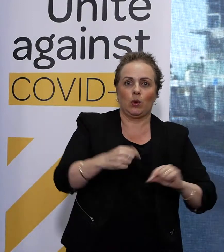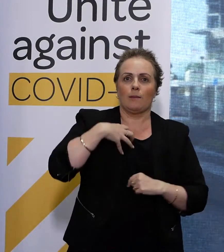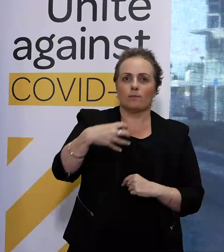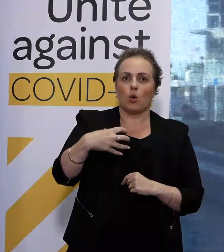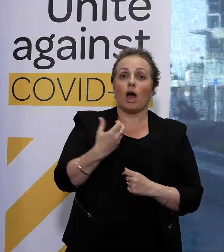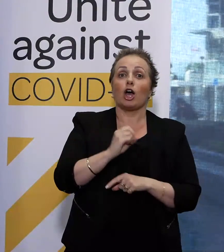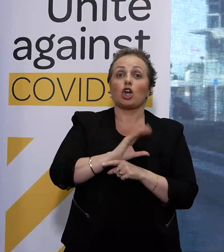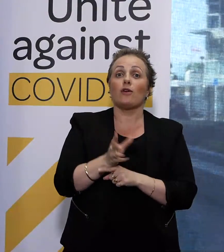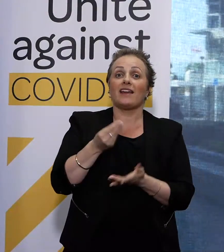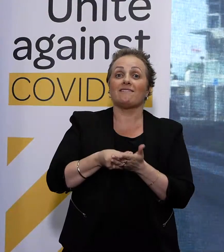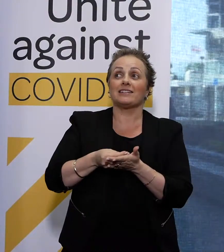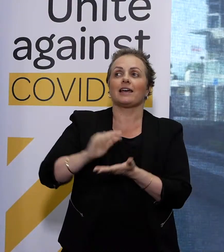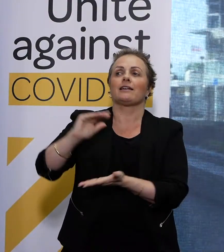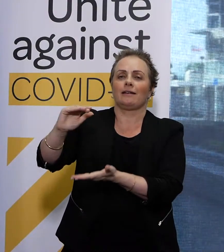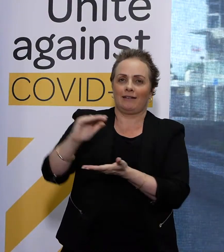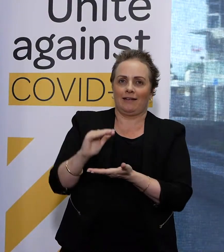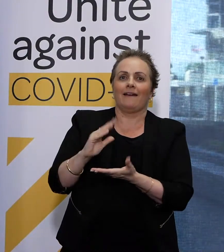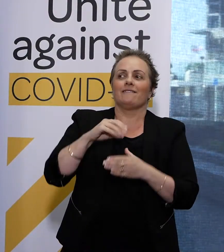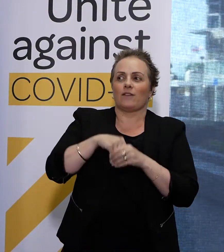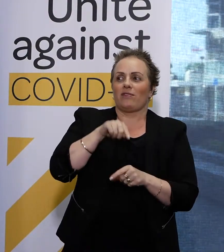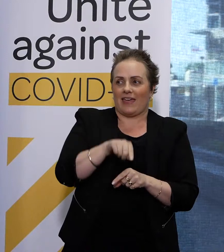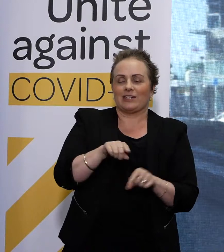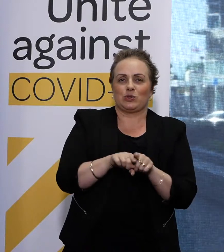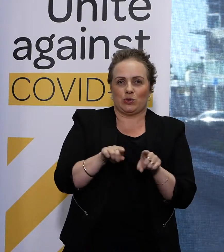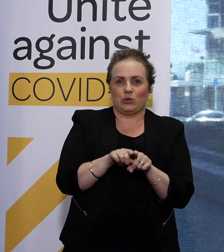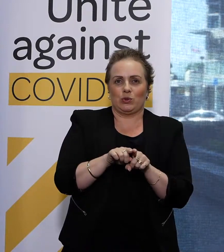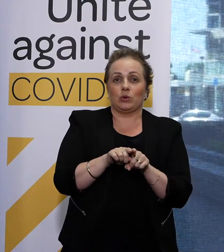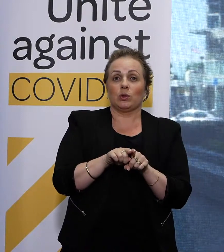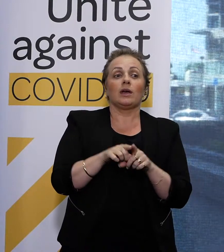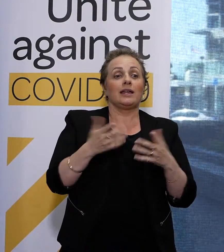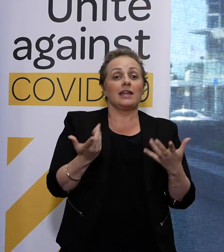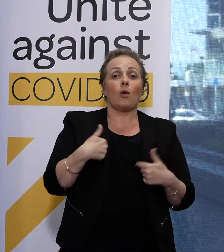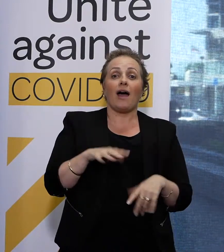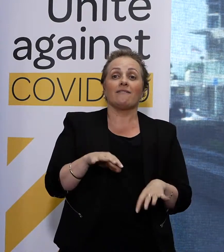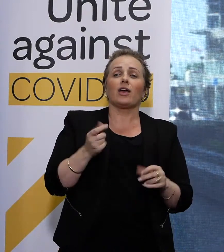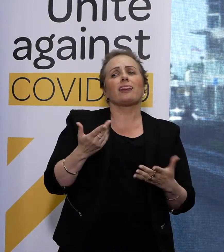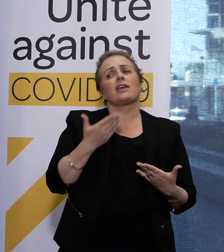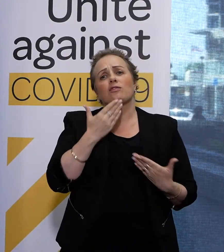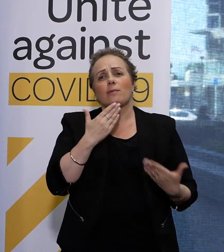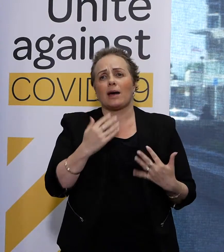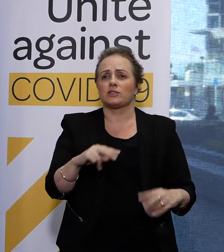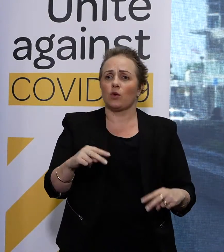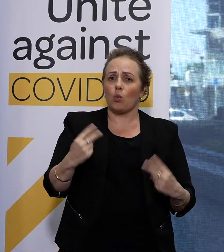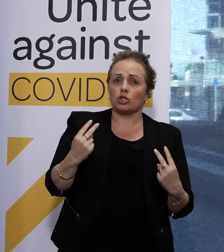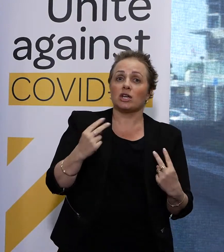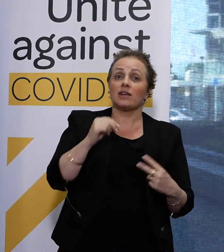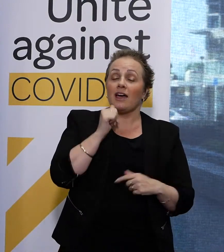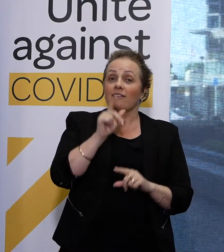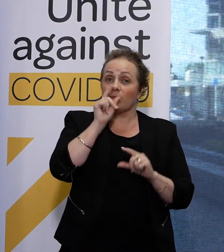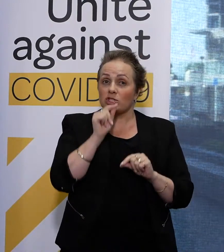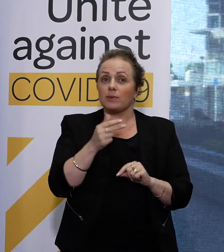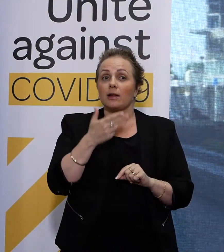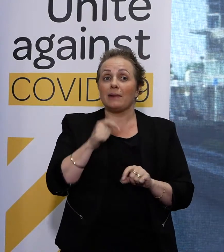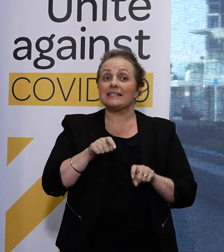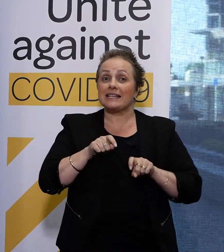so we are progressing a pace on that. And now I would invite you, thank you very much, invite you, if you can, please do stay in